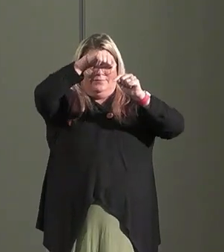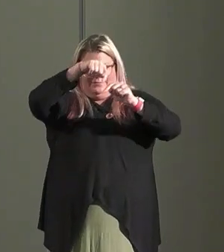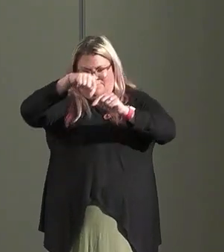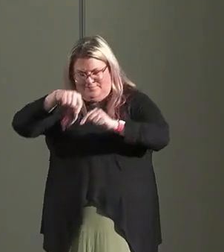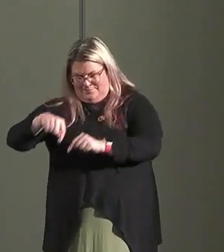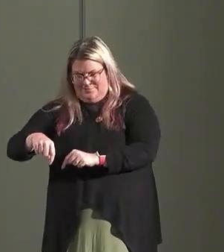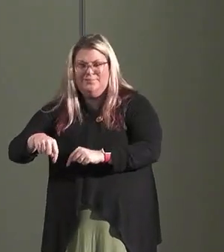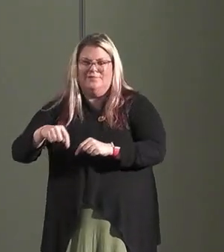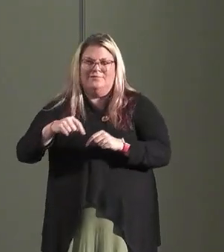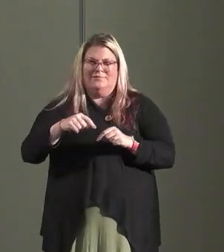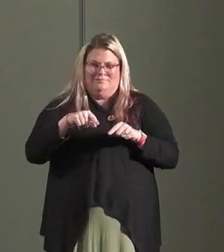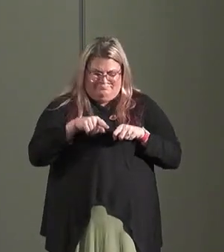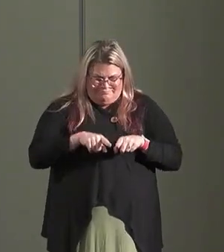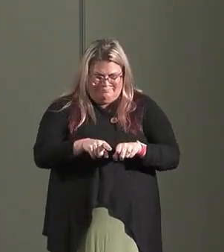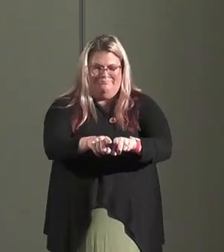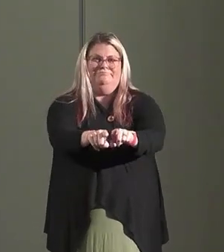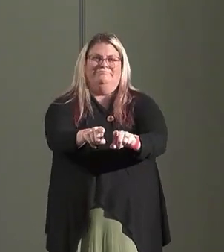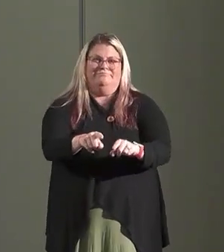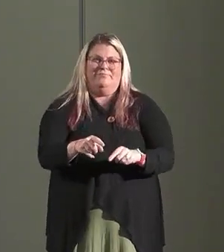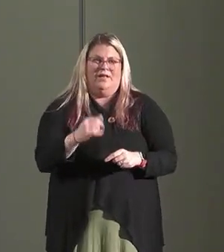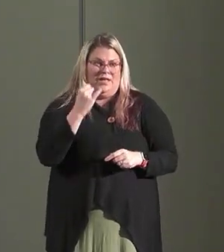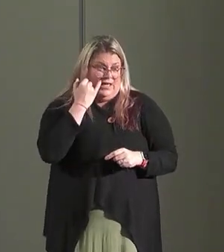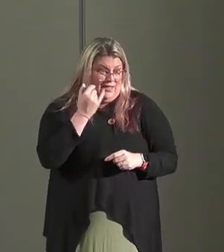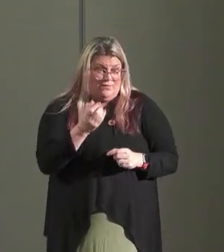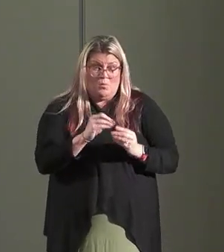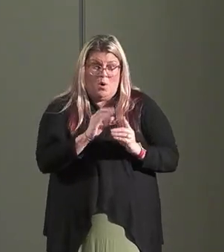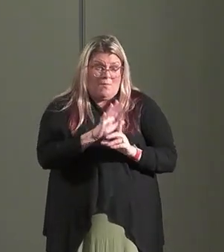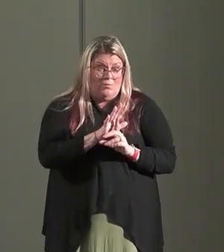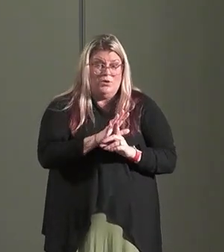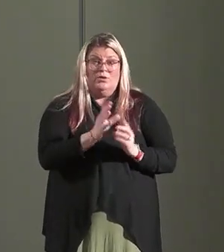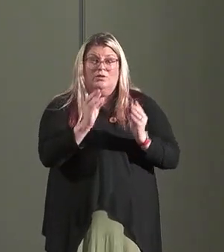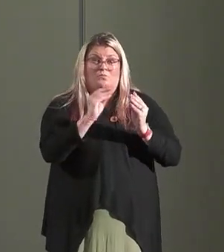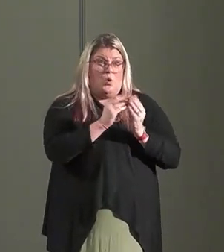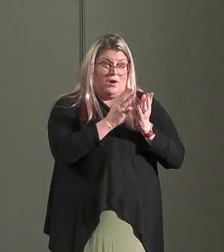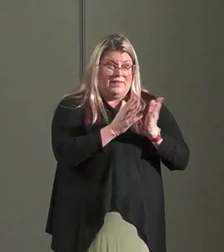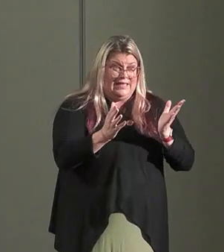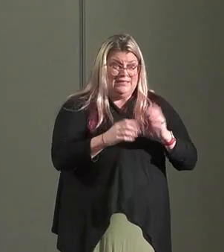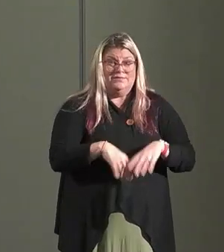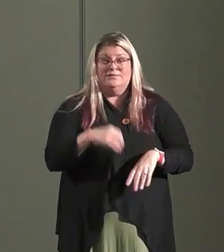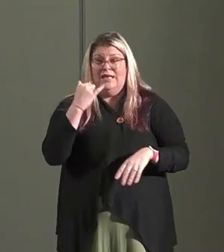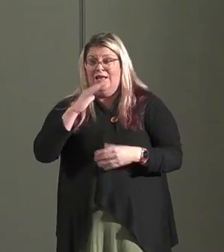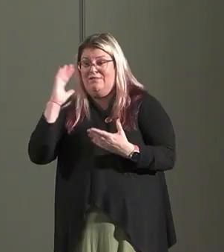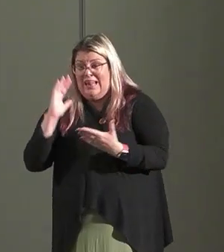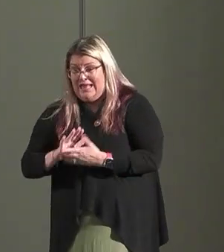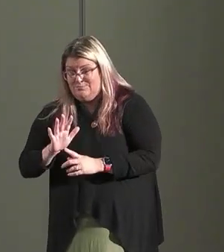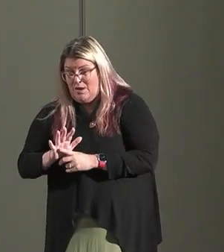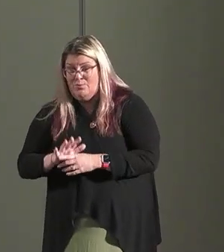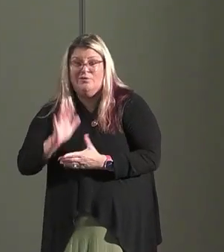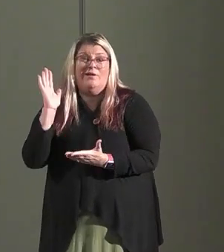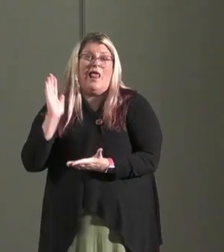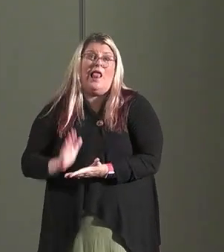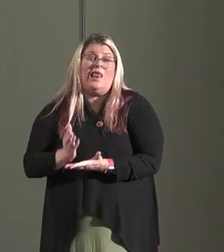pages. The most popular pages have more elements and closer to million have a fewer elements.